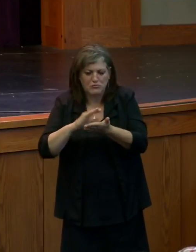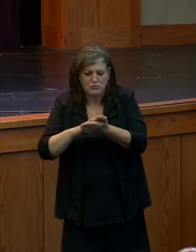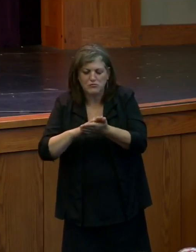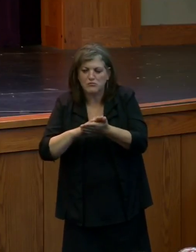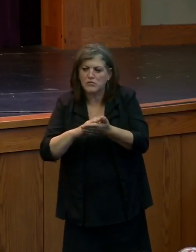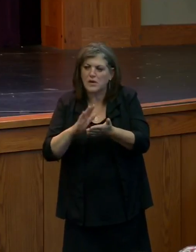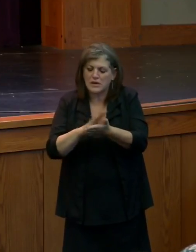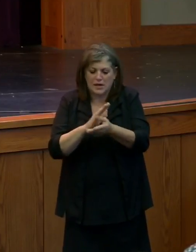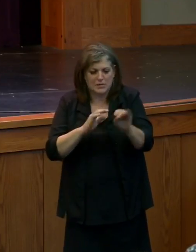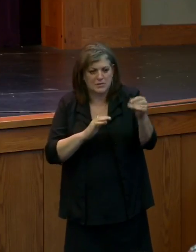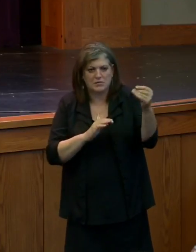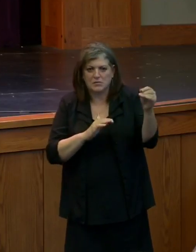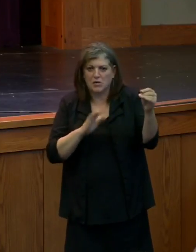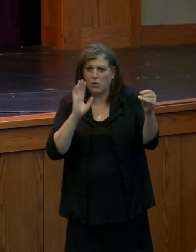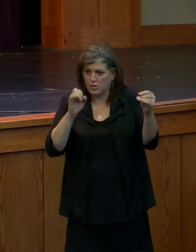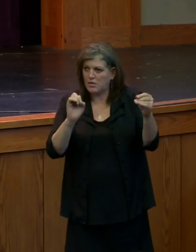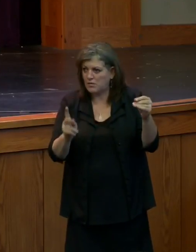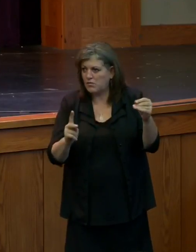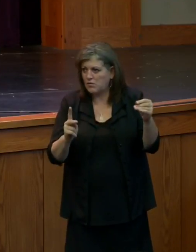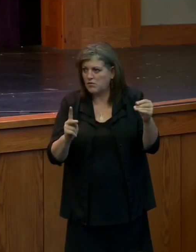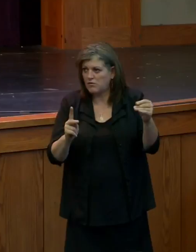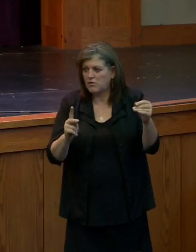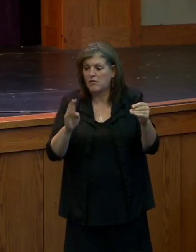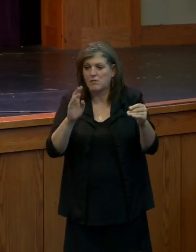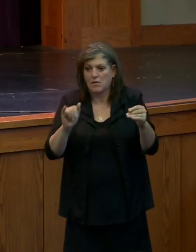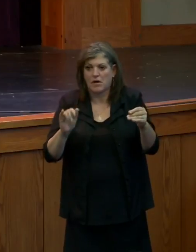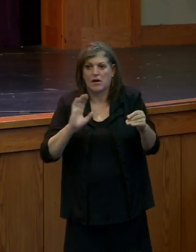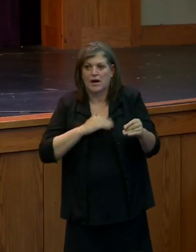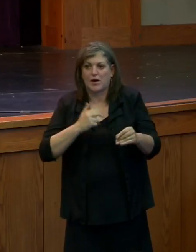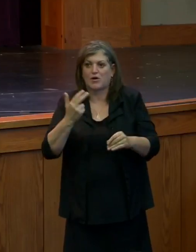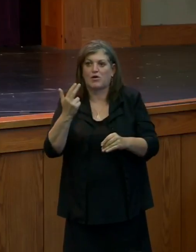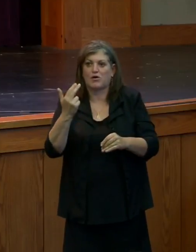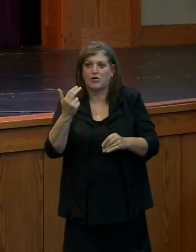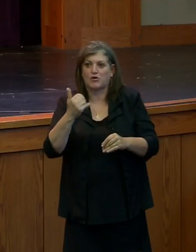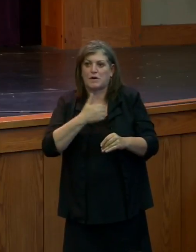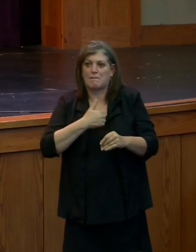DOCUMENT THAT WILL BE APPROVED BY OUR 13-MEMBER COUNCIL WHICH